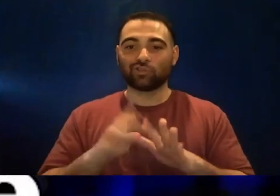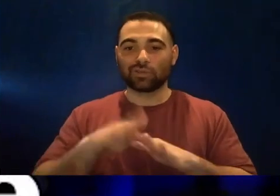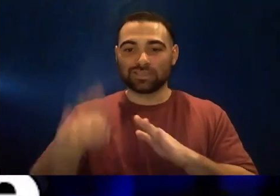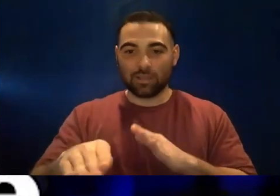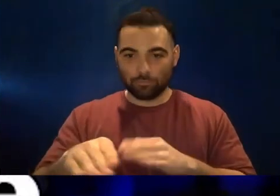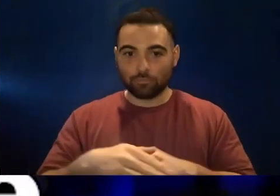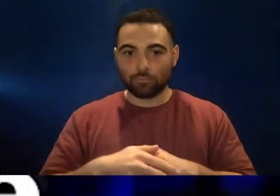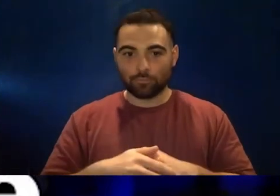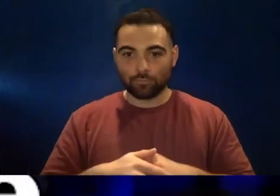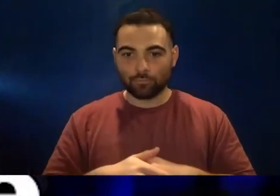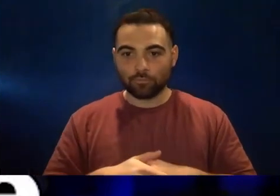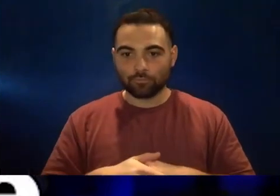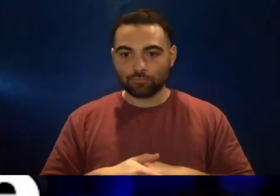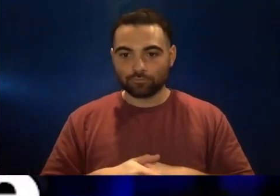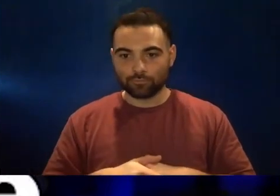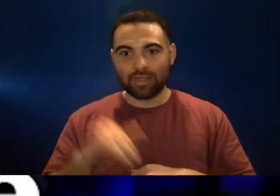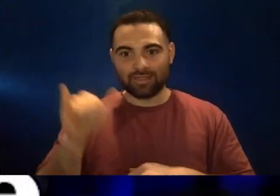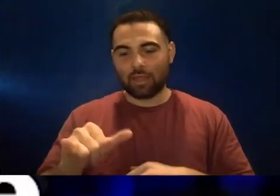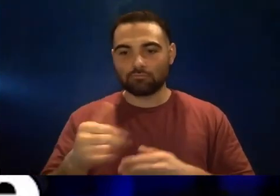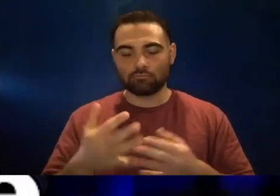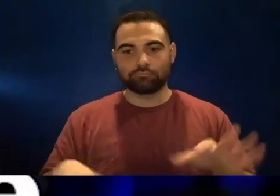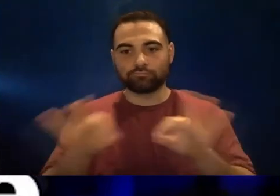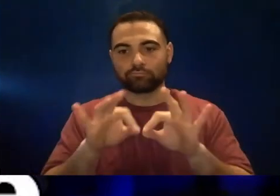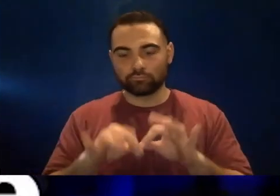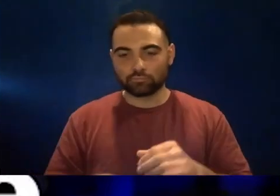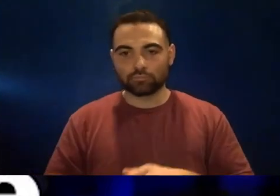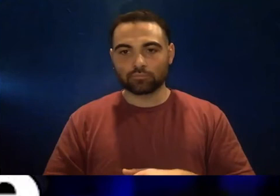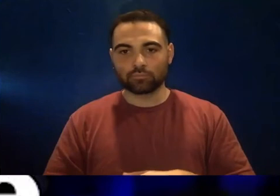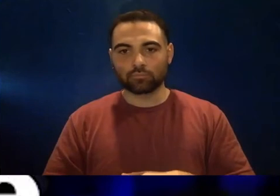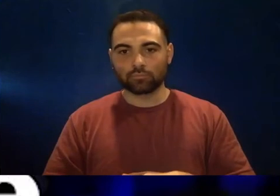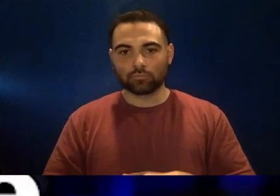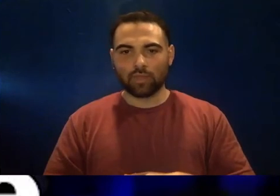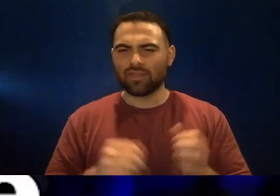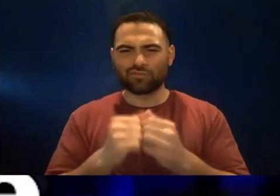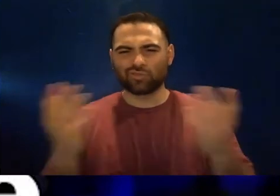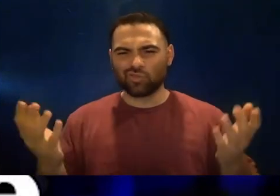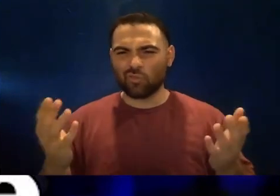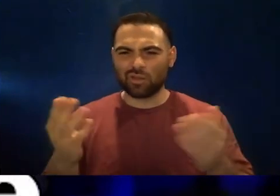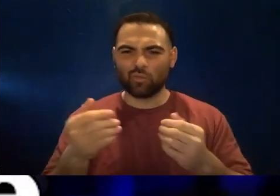and getting the ball rolling is what you need to do. And there are so many platforms and so many ways to distribute.